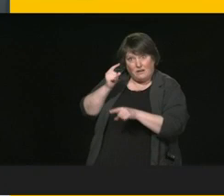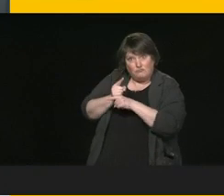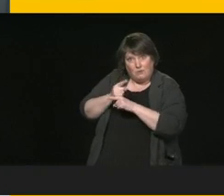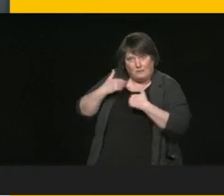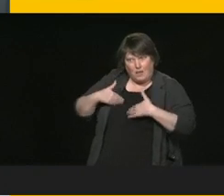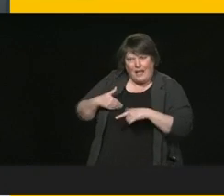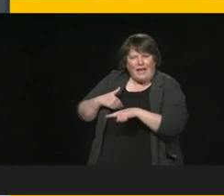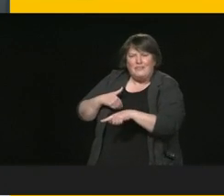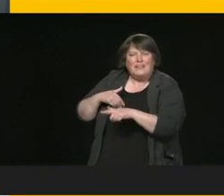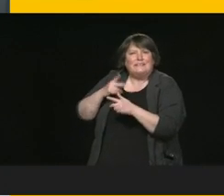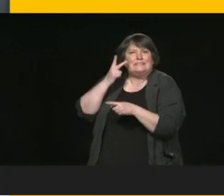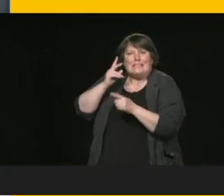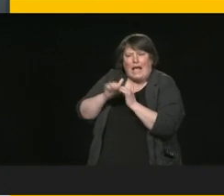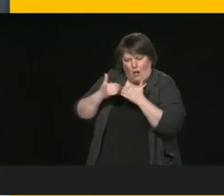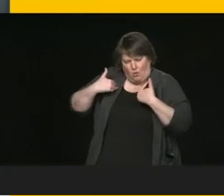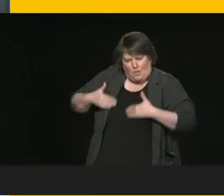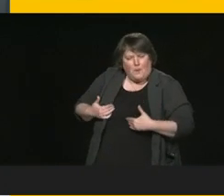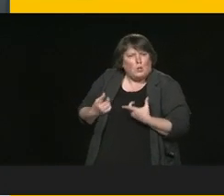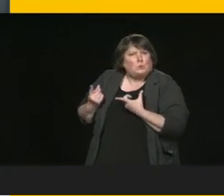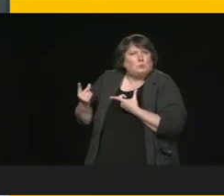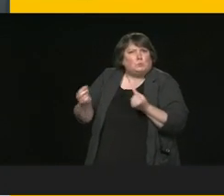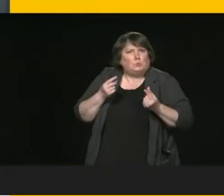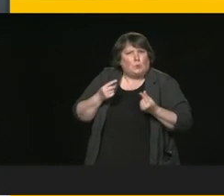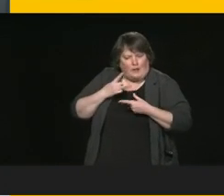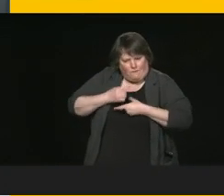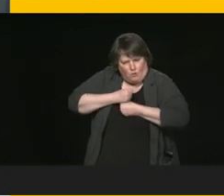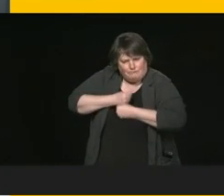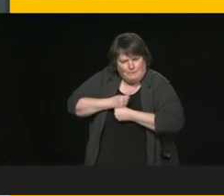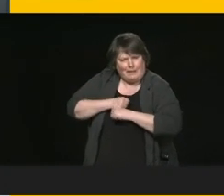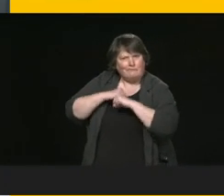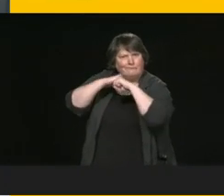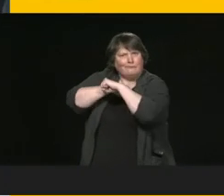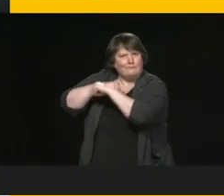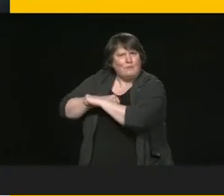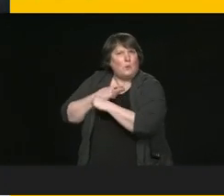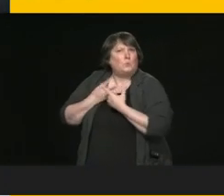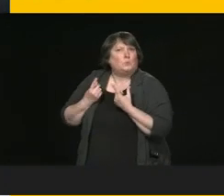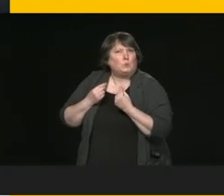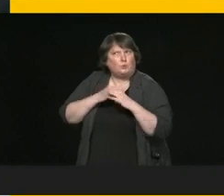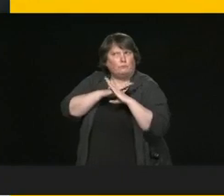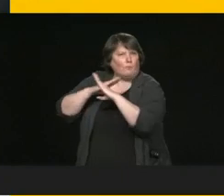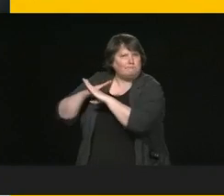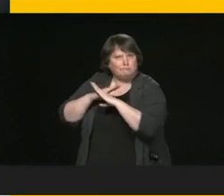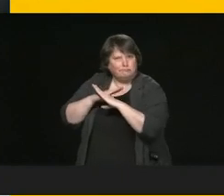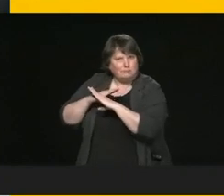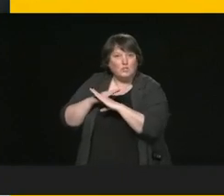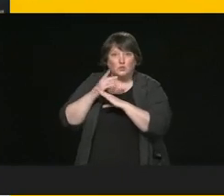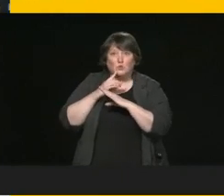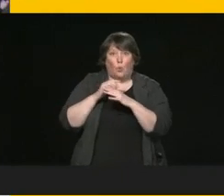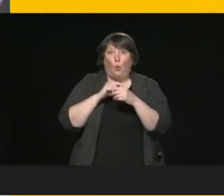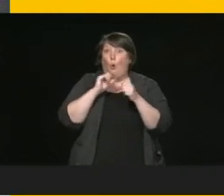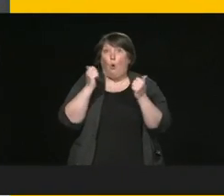AND THEN FURTHER UNDERSTANDING THE IMMUNOLOGY OF THE VIRUS.